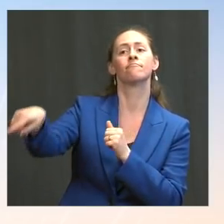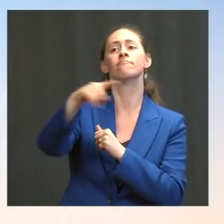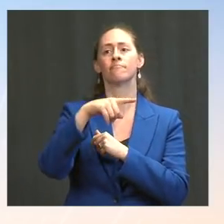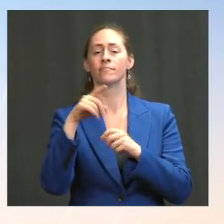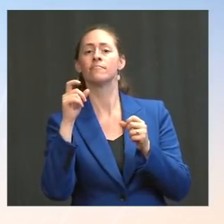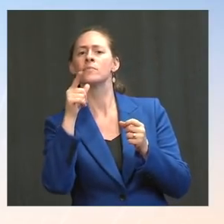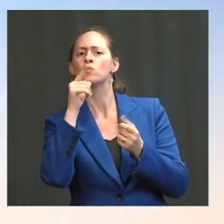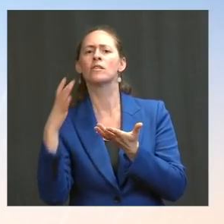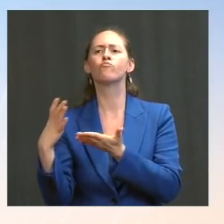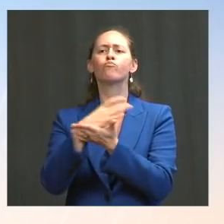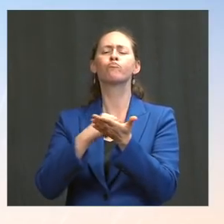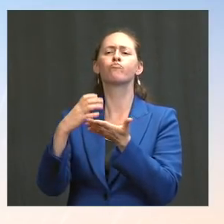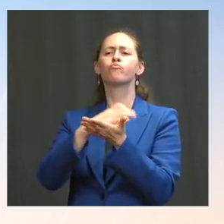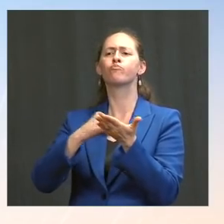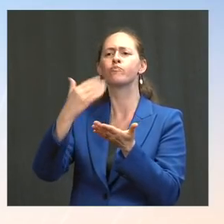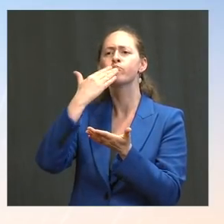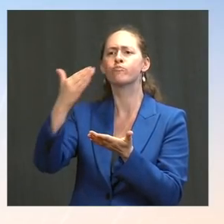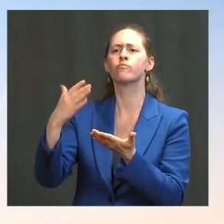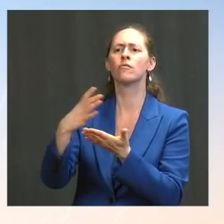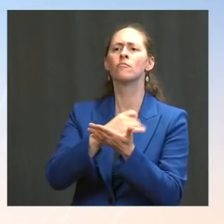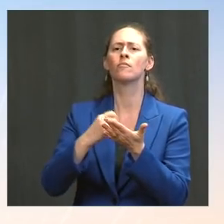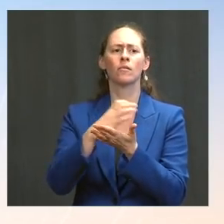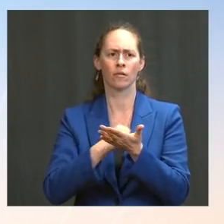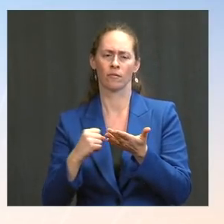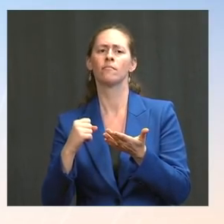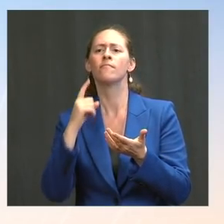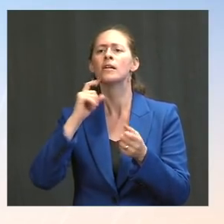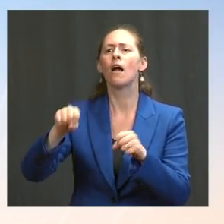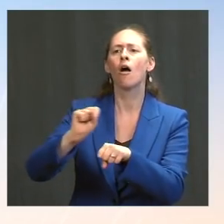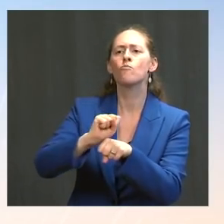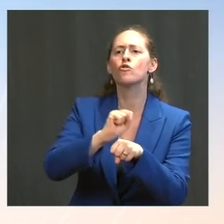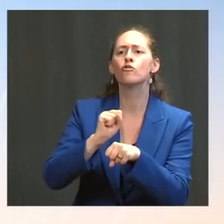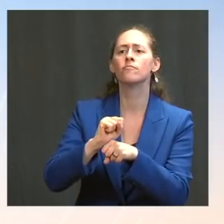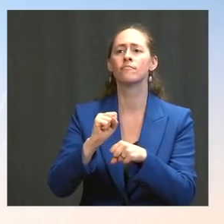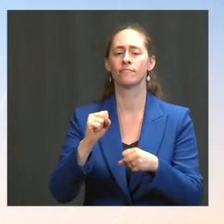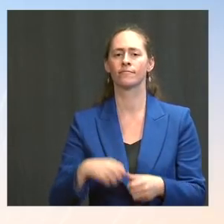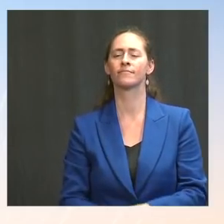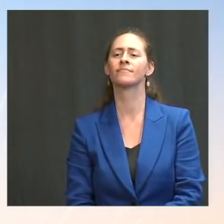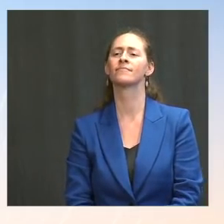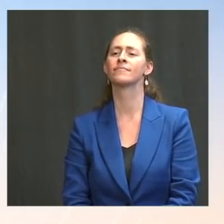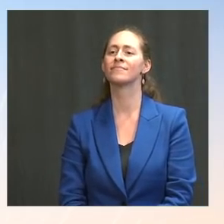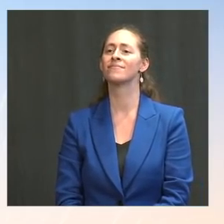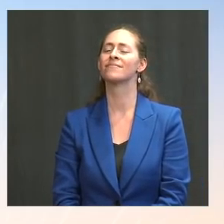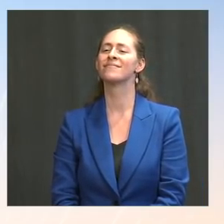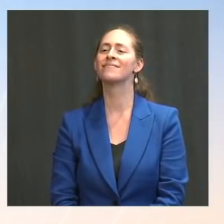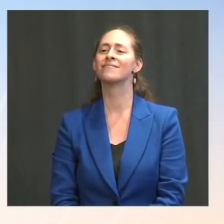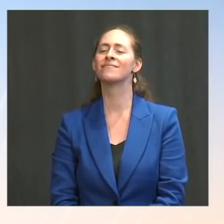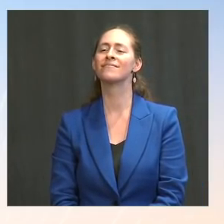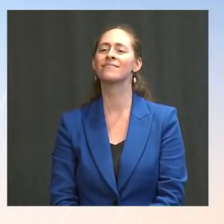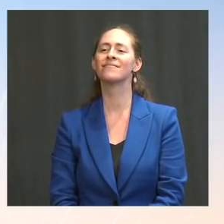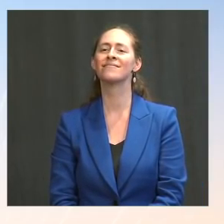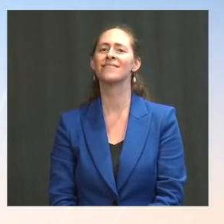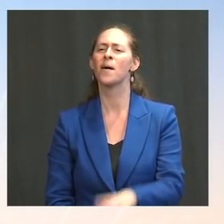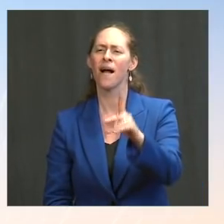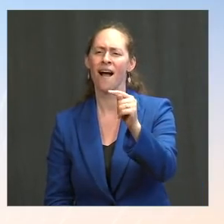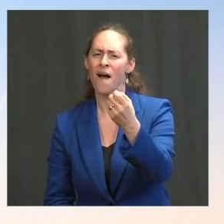So, with that, I'm happy to take your questions with one caveat, which you'll hear me say every time I come to talk about monthly employment data or anything else, which is: